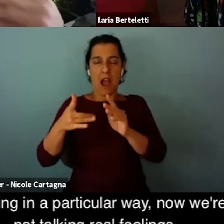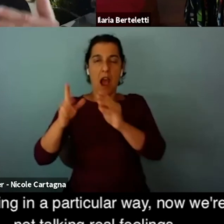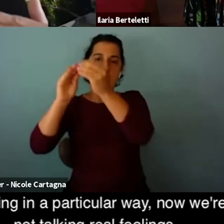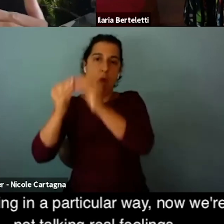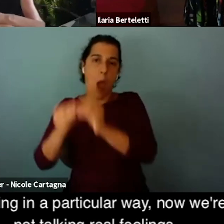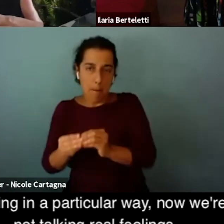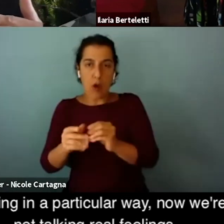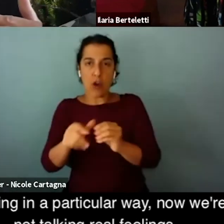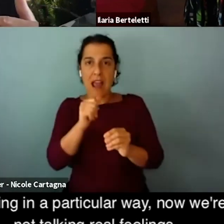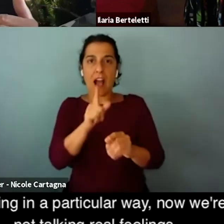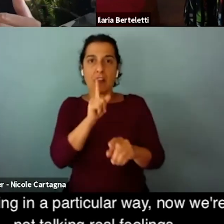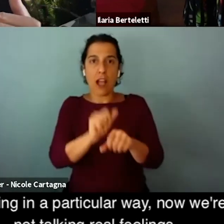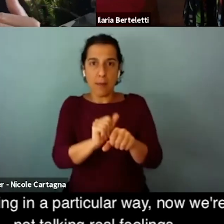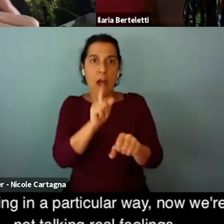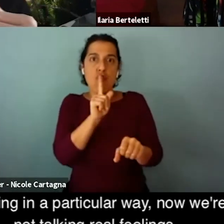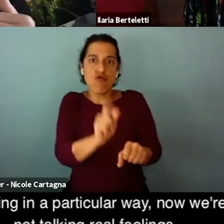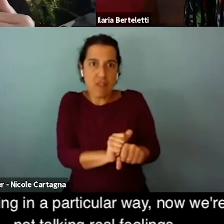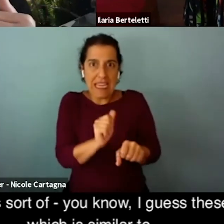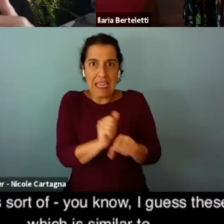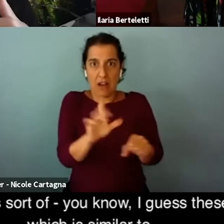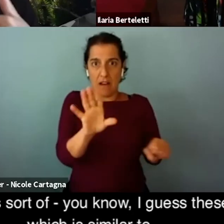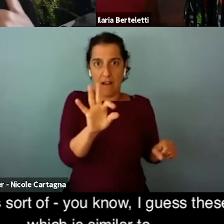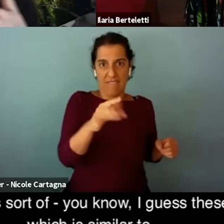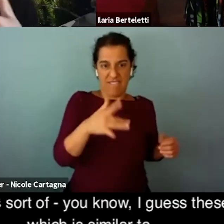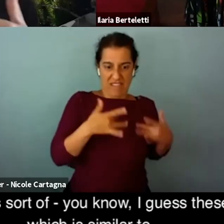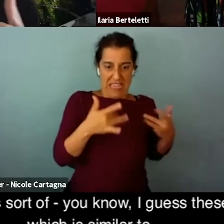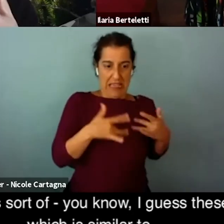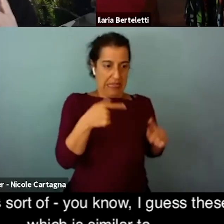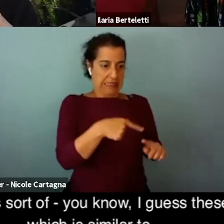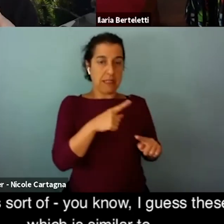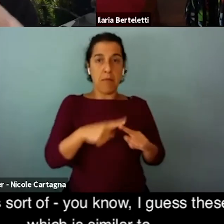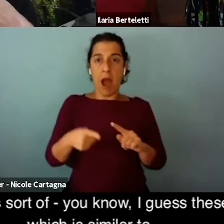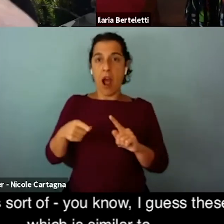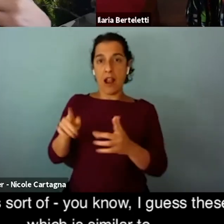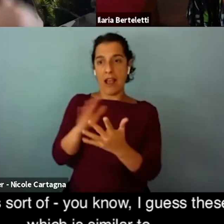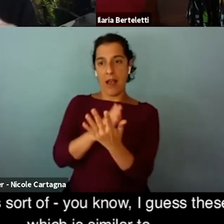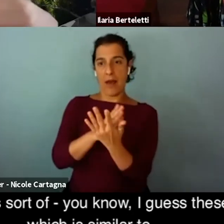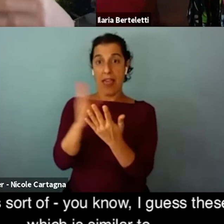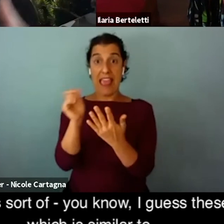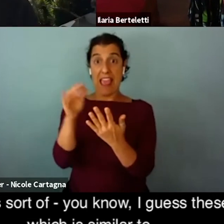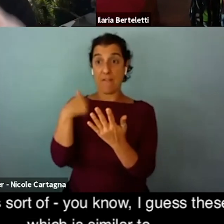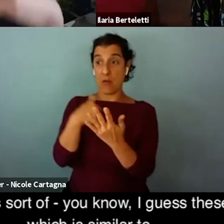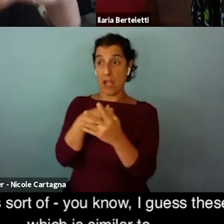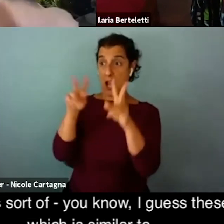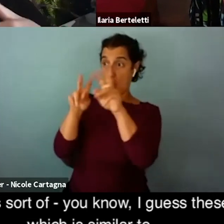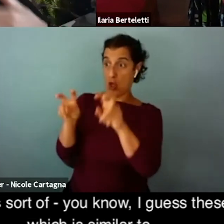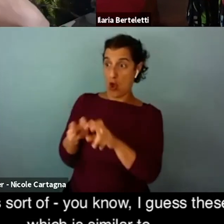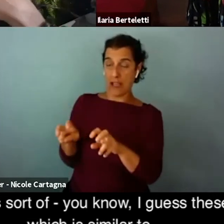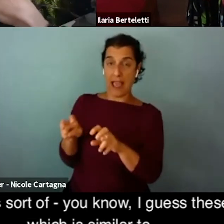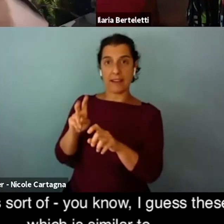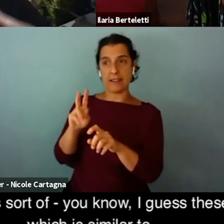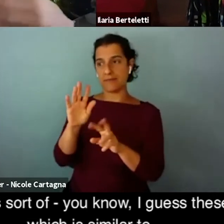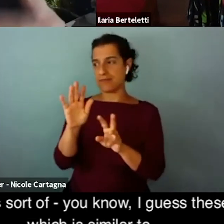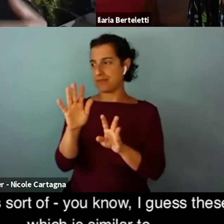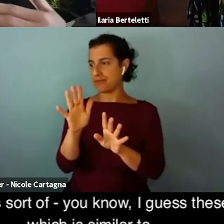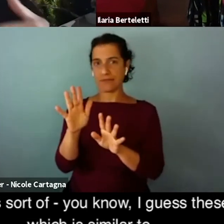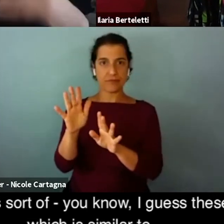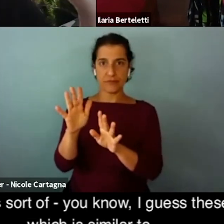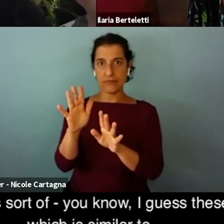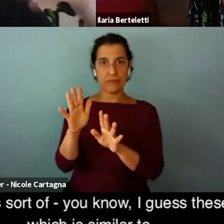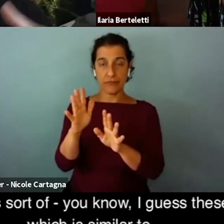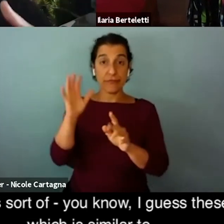feelings um but we're going these if we look at the sort of you know the i guess these numbers are